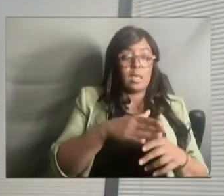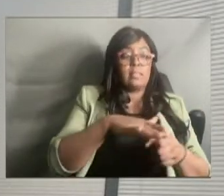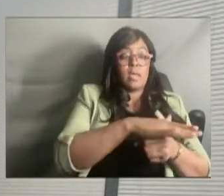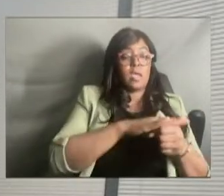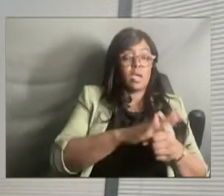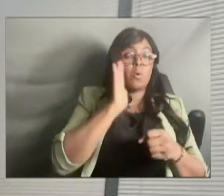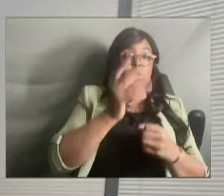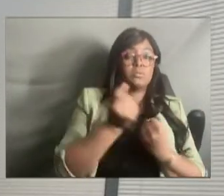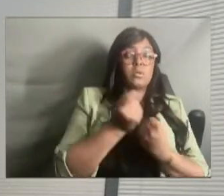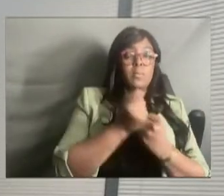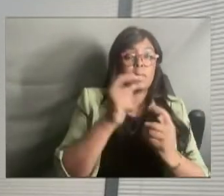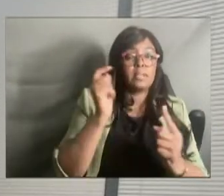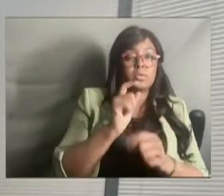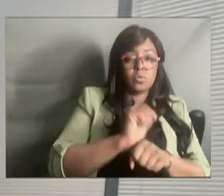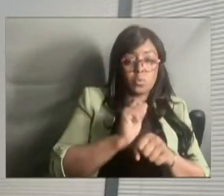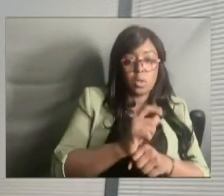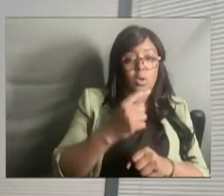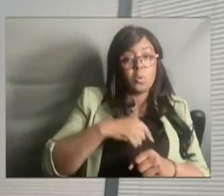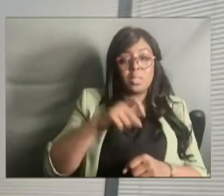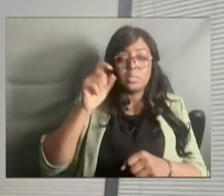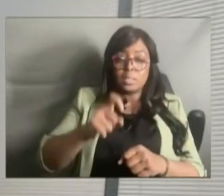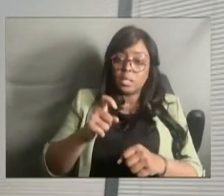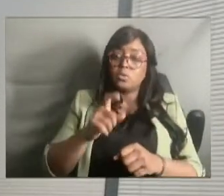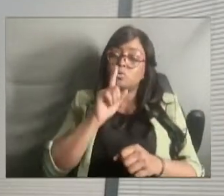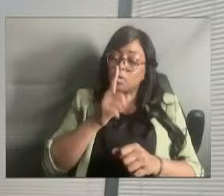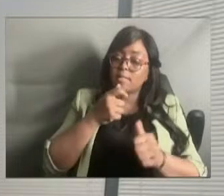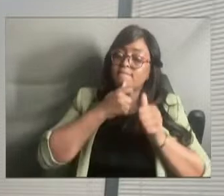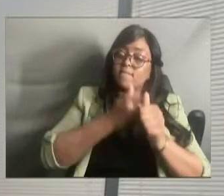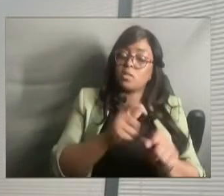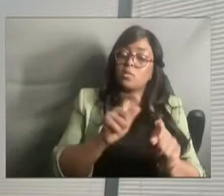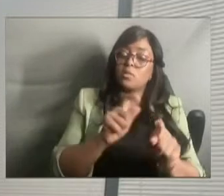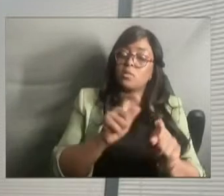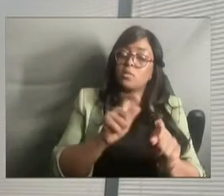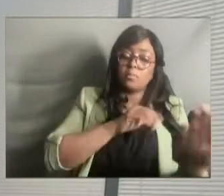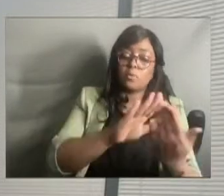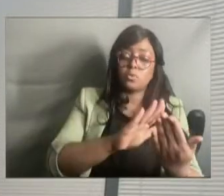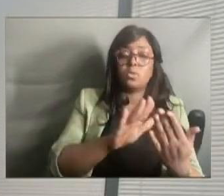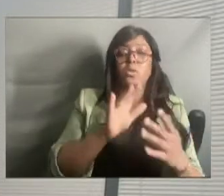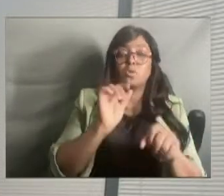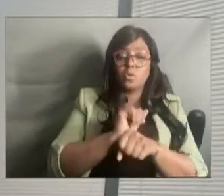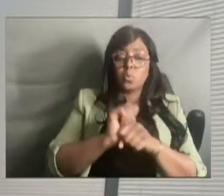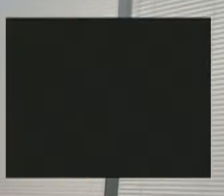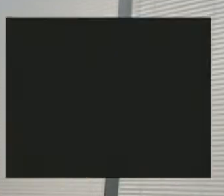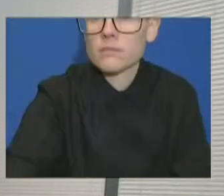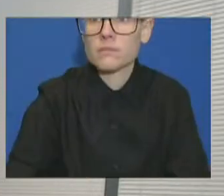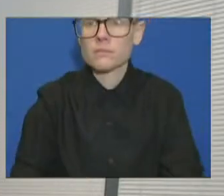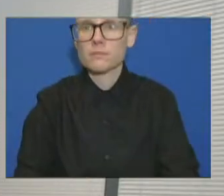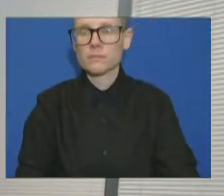other positions in the district that support this work, and we